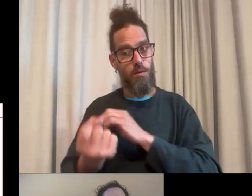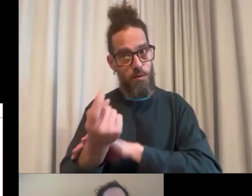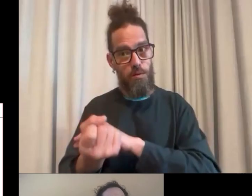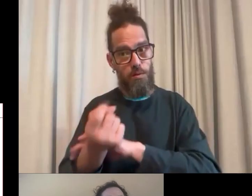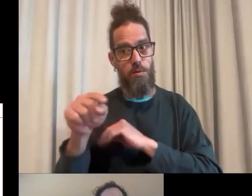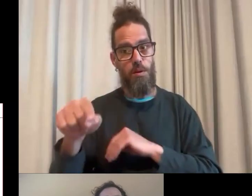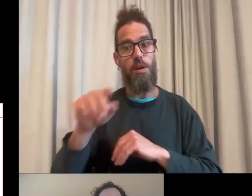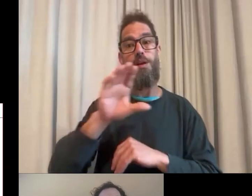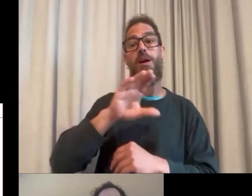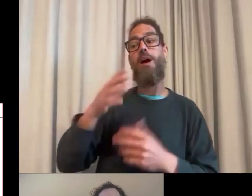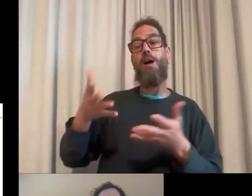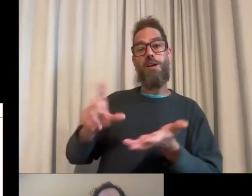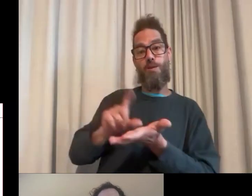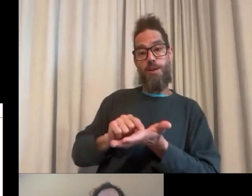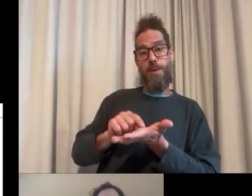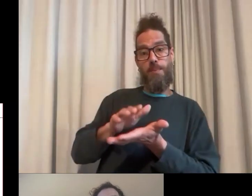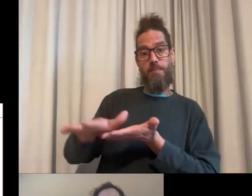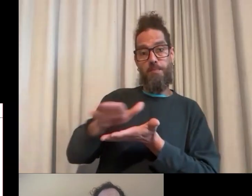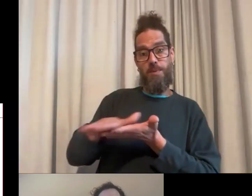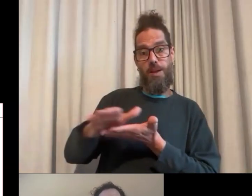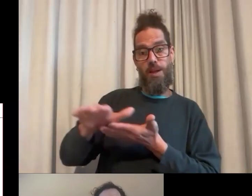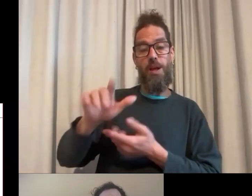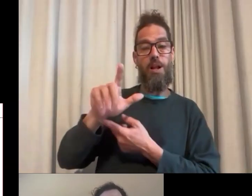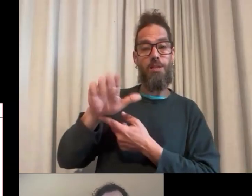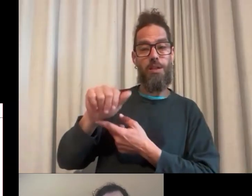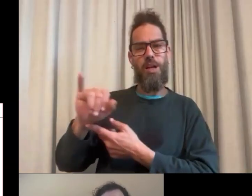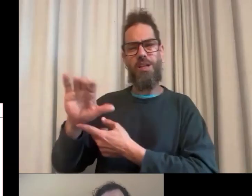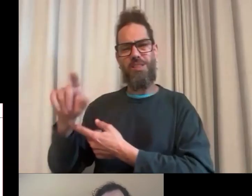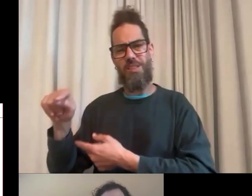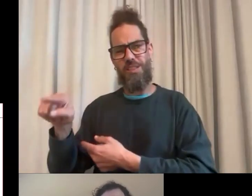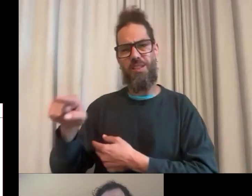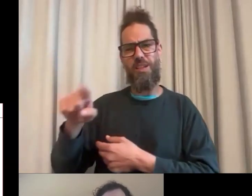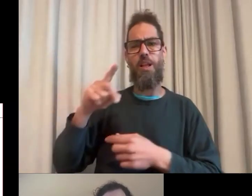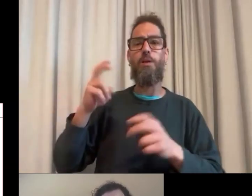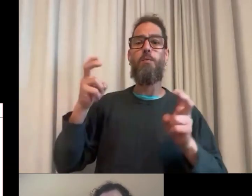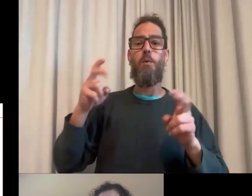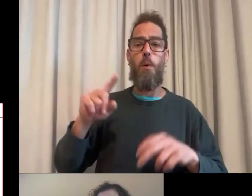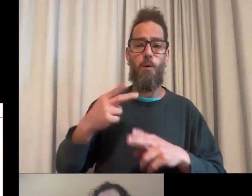So Canada published the ACA ICT Phase 1 Regulations.